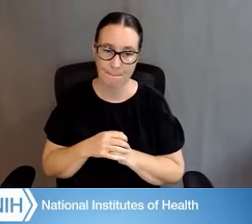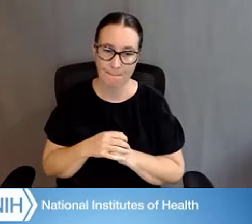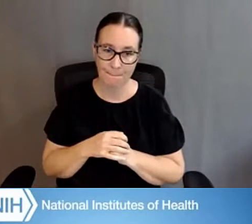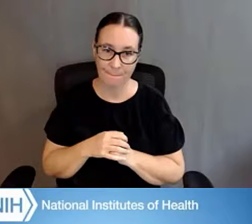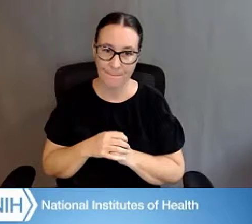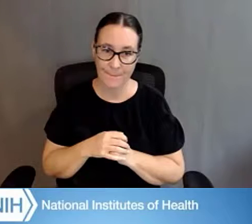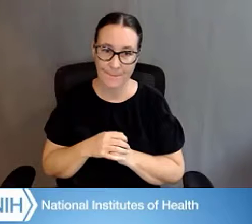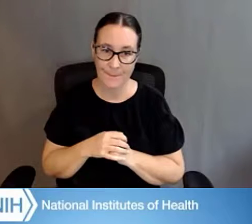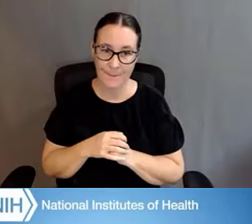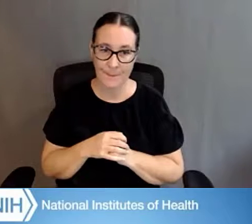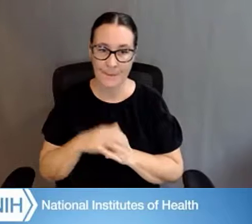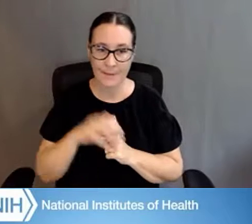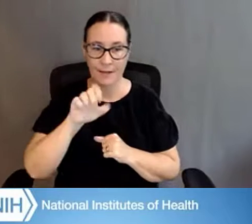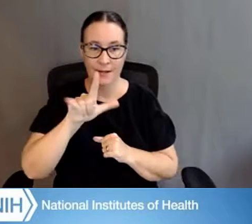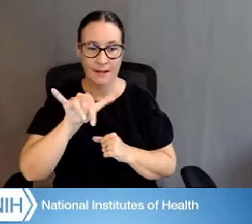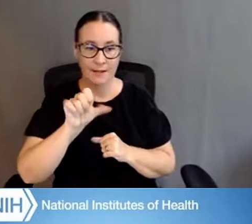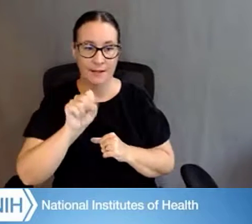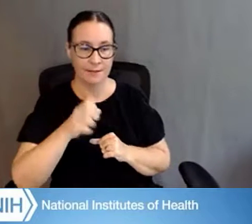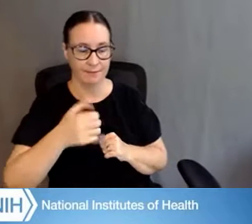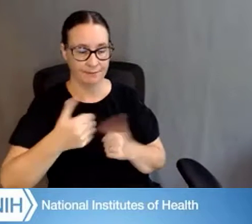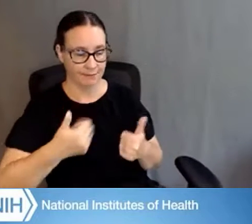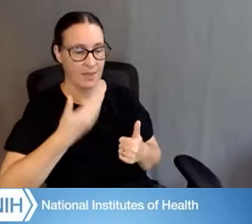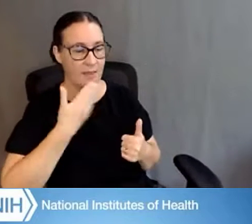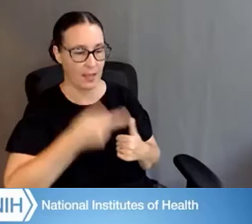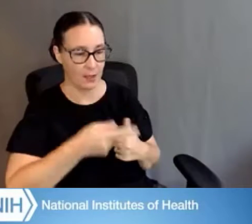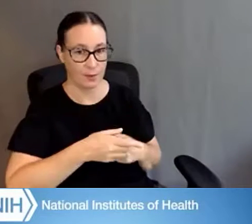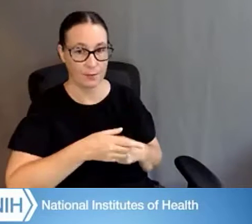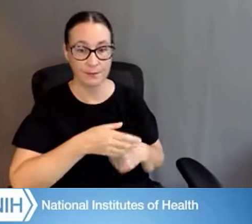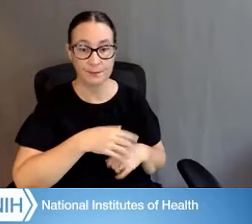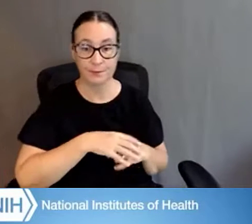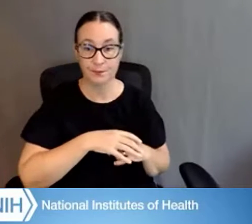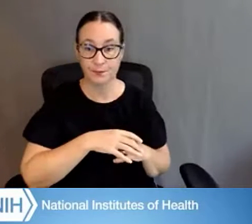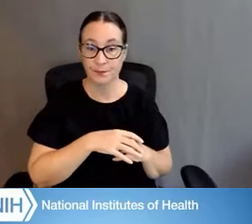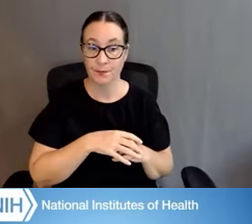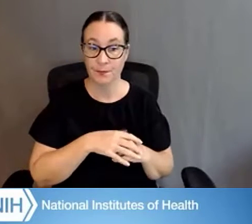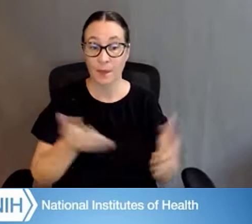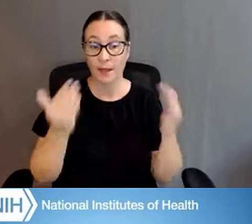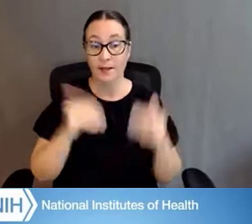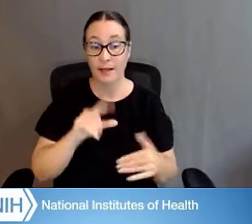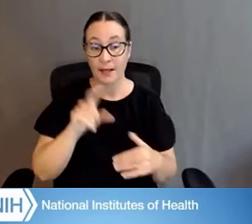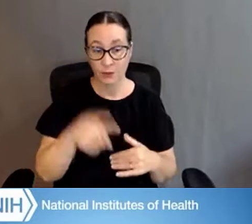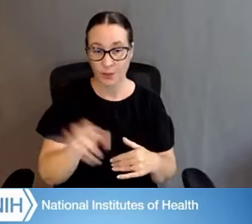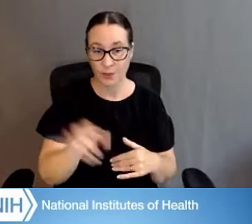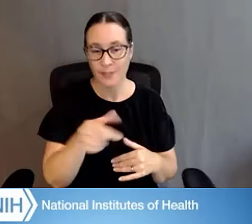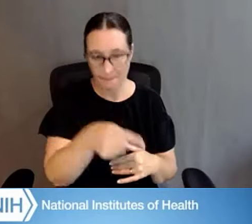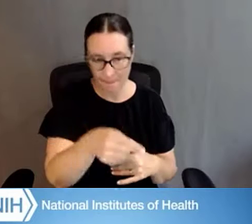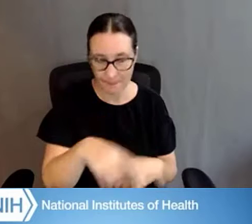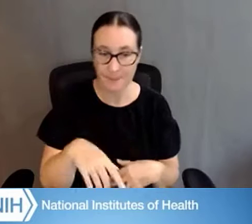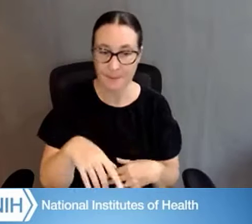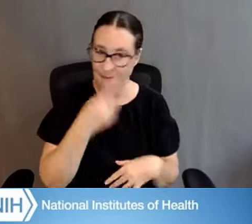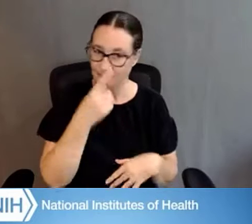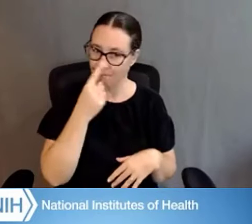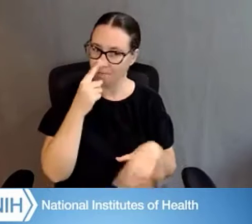Elyse Sullivan: Great, thank you, and, Taunton, next question for you also. Can you address some of the expectations